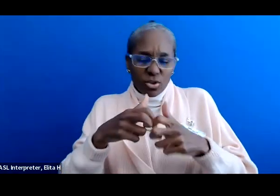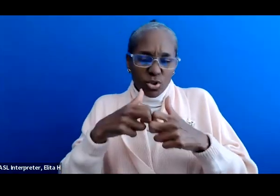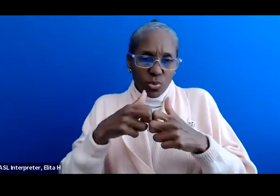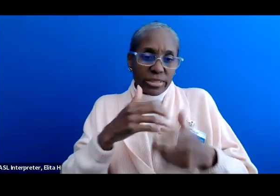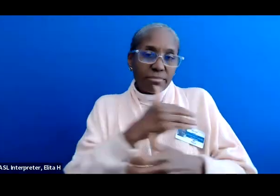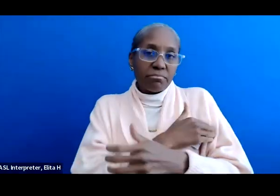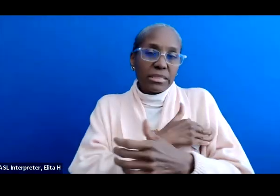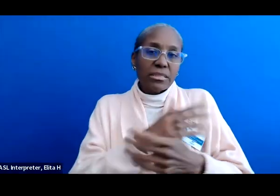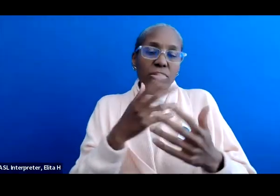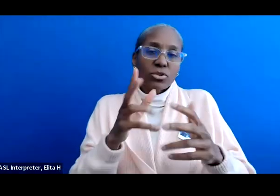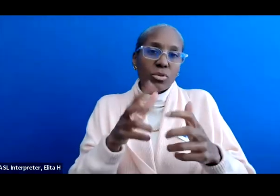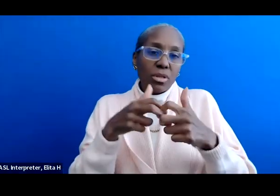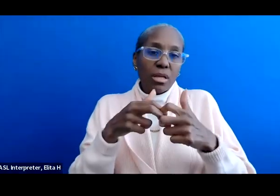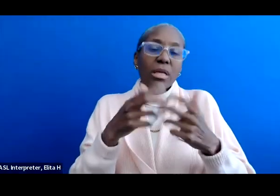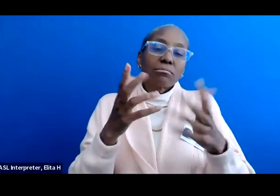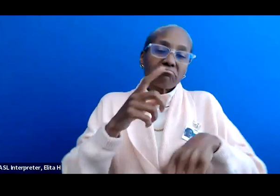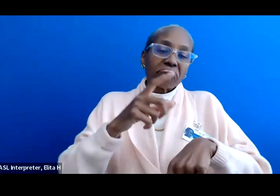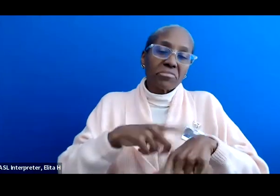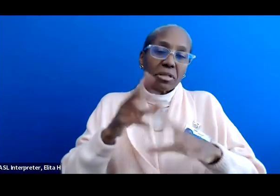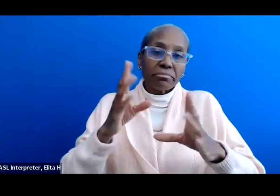starting to lock up, it's really time to pay attention to that.